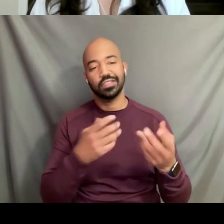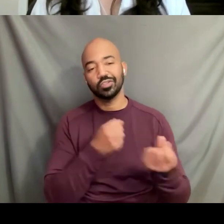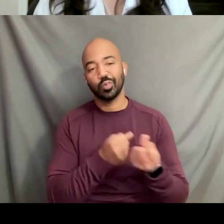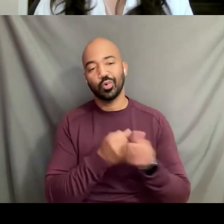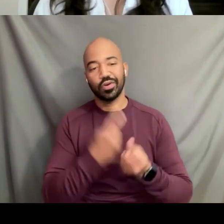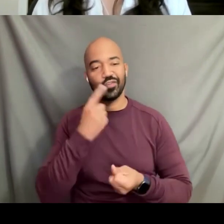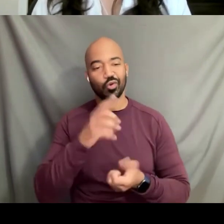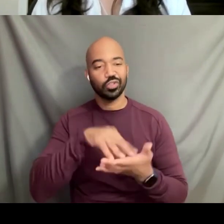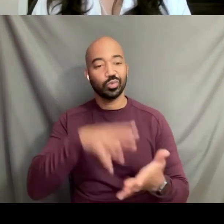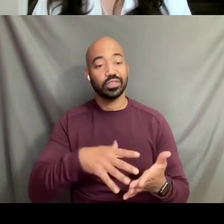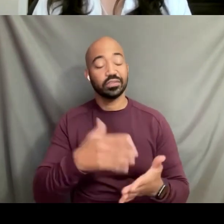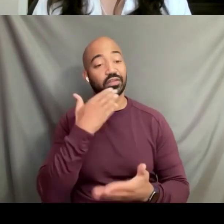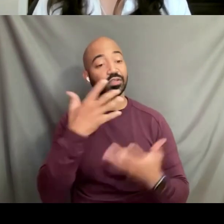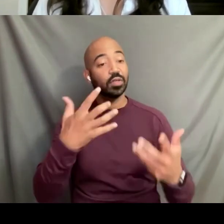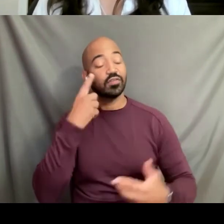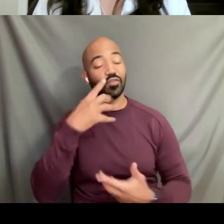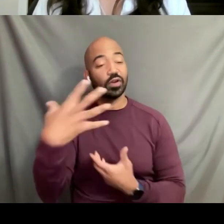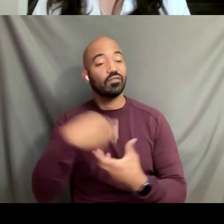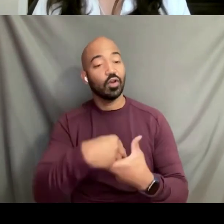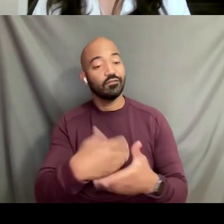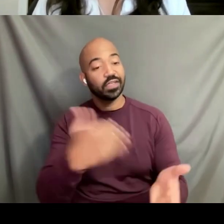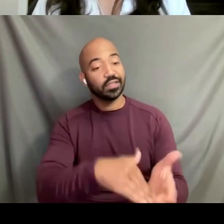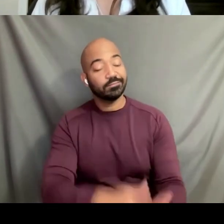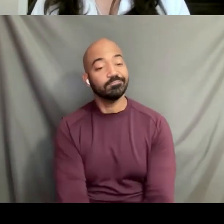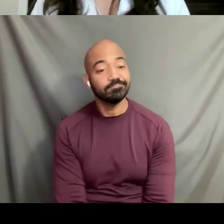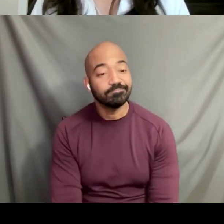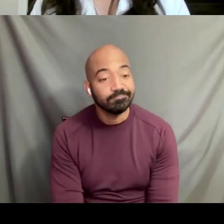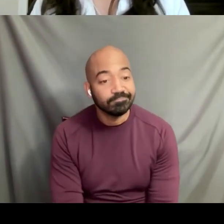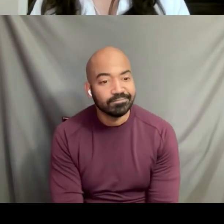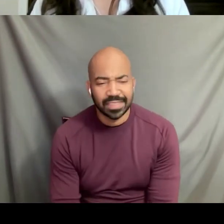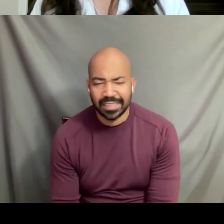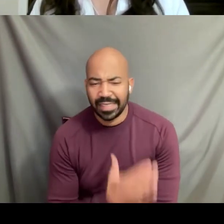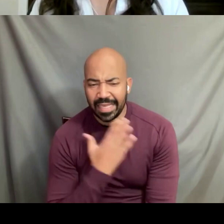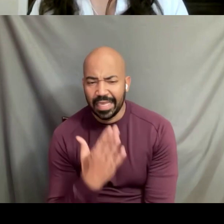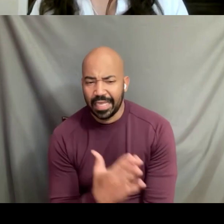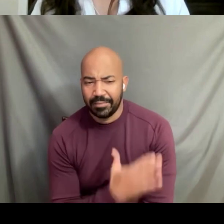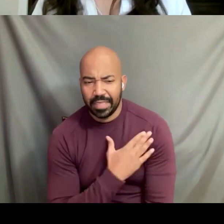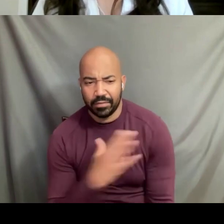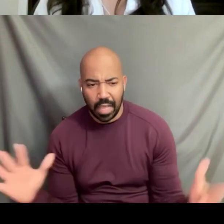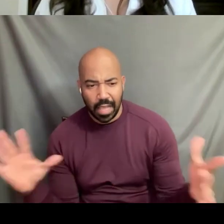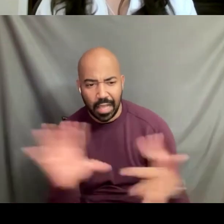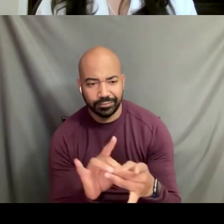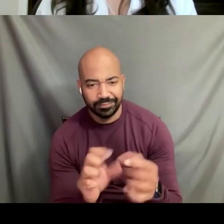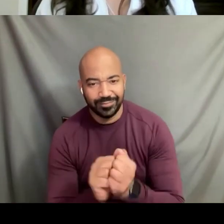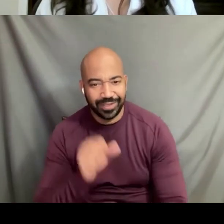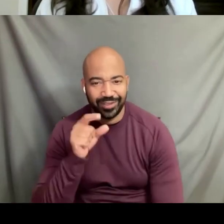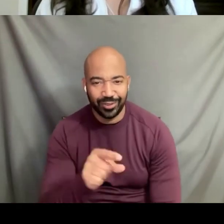again for being part of this and really glad to have made the connection with you and definitely